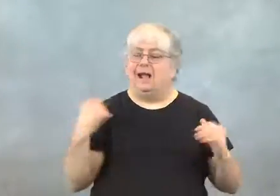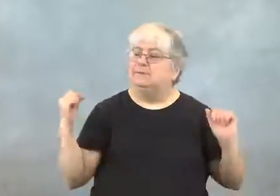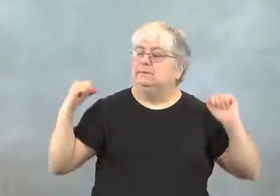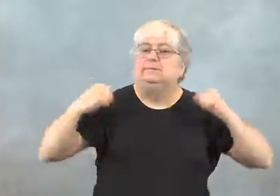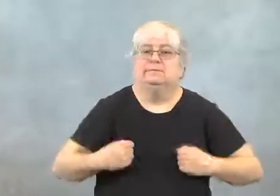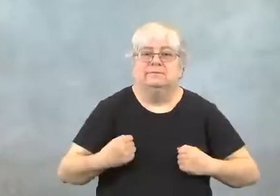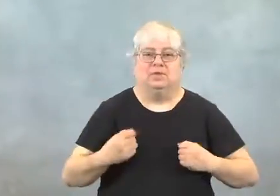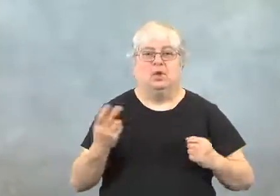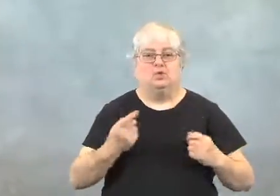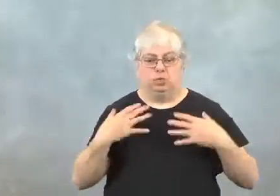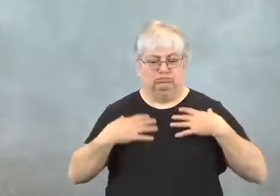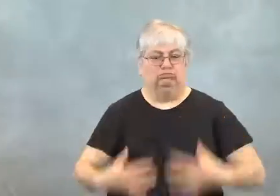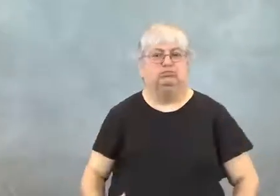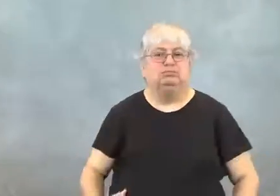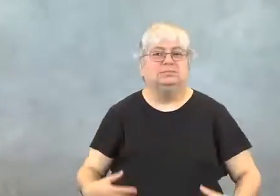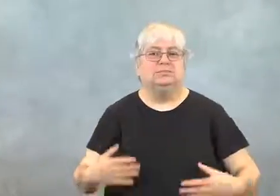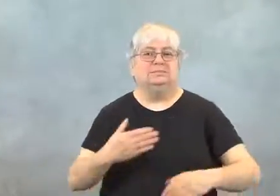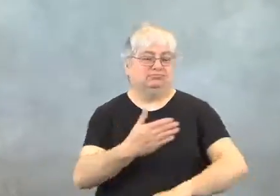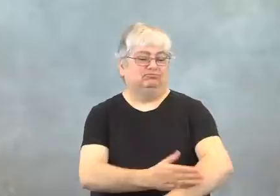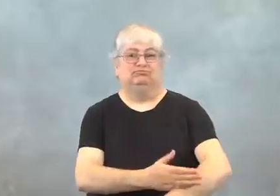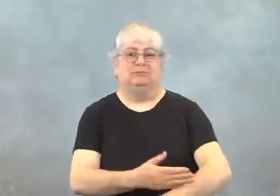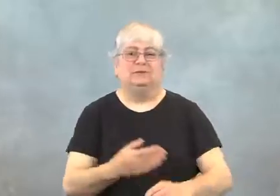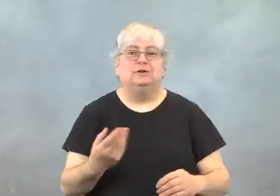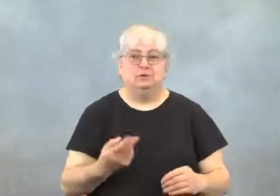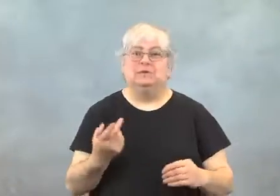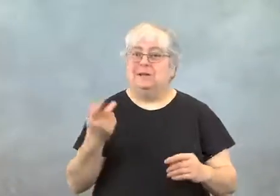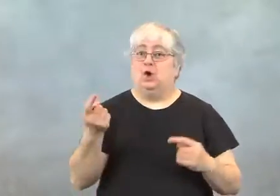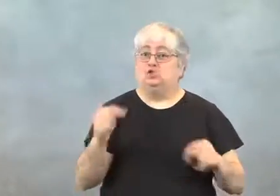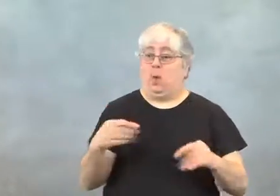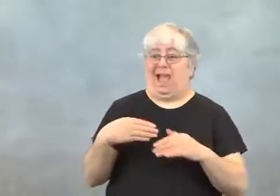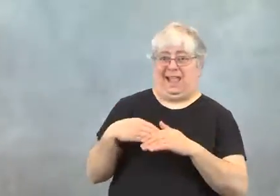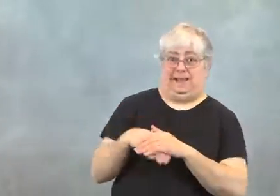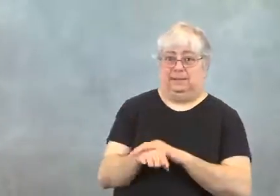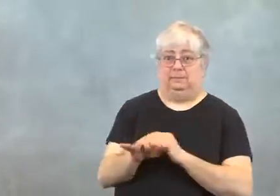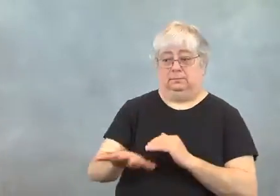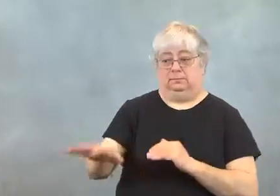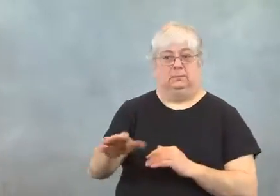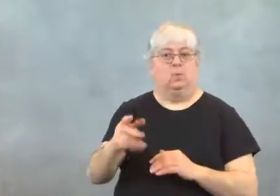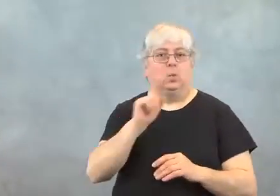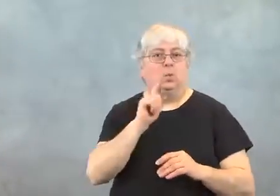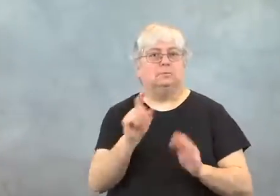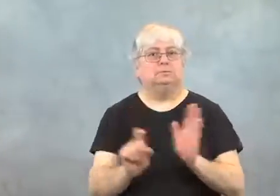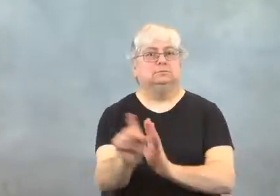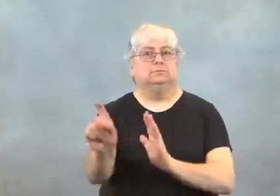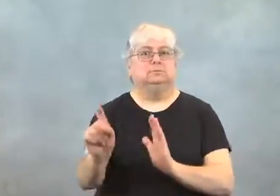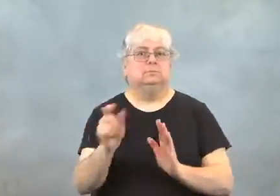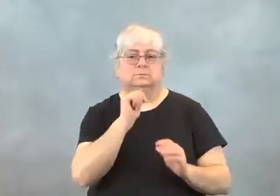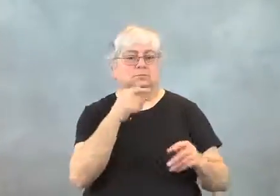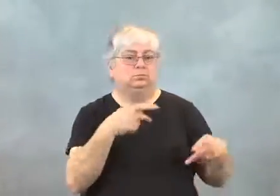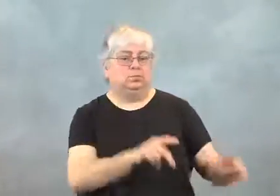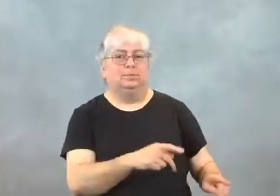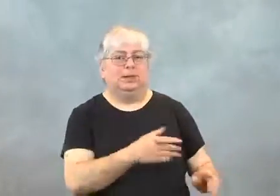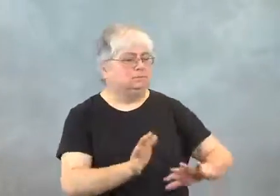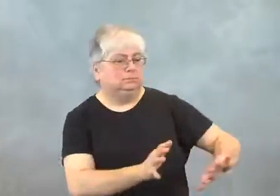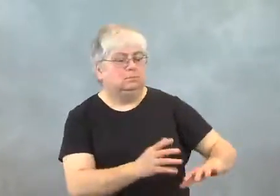He had a backpack and was wearing a sweatshirt.